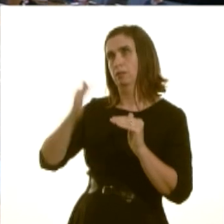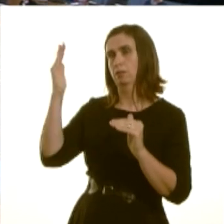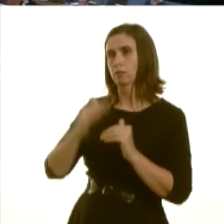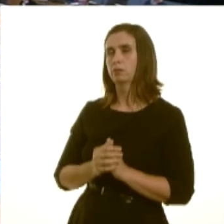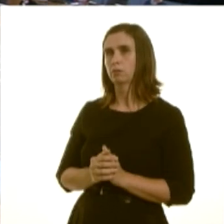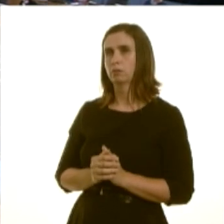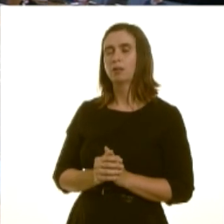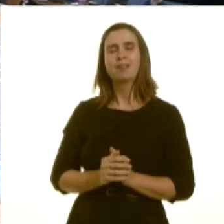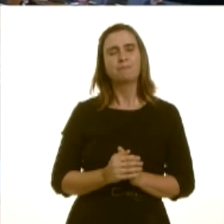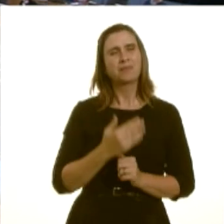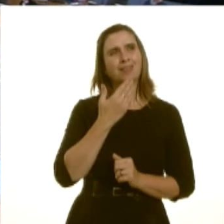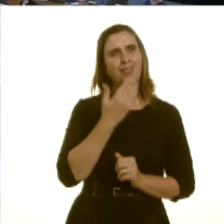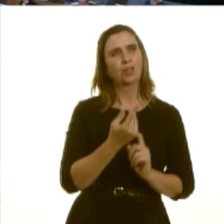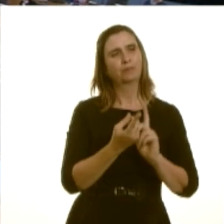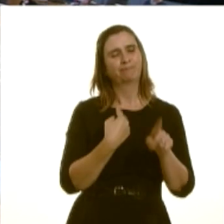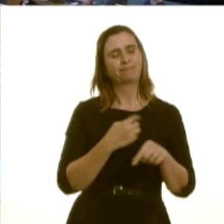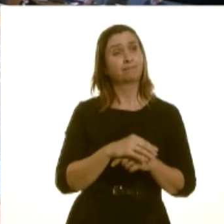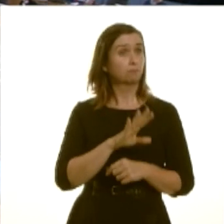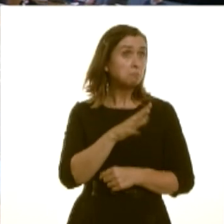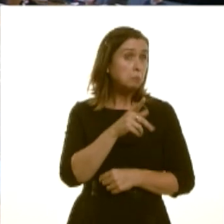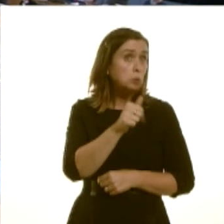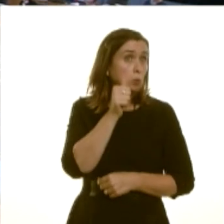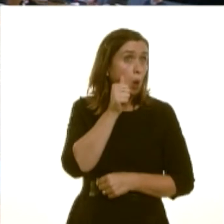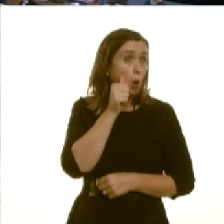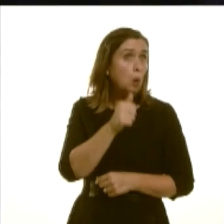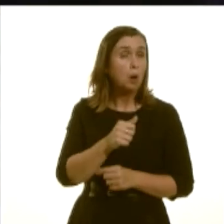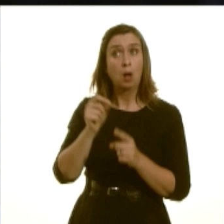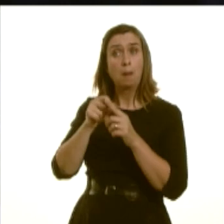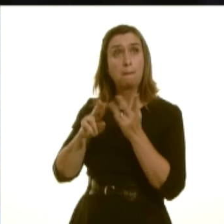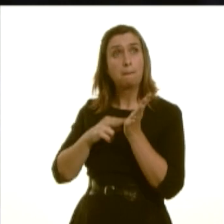that answer, First Minister. You may be aware that the people of Pontarddulais have risen